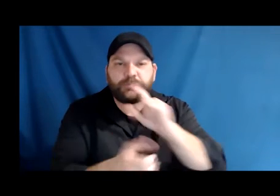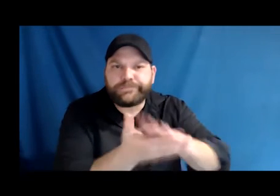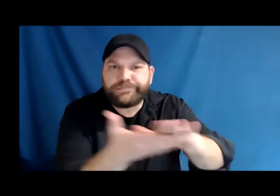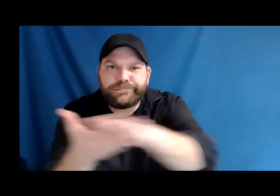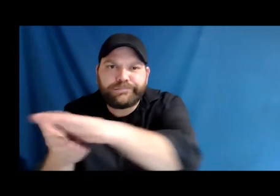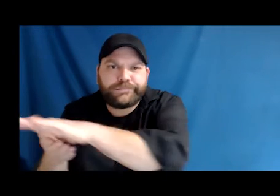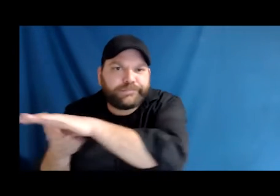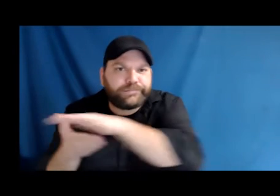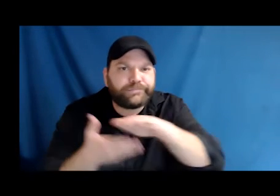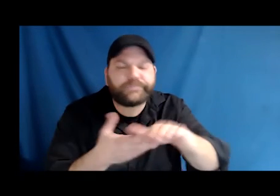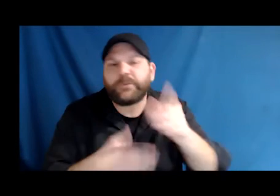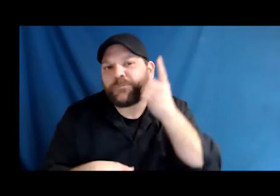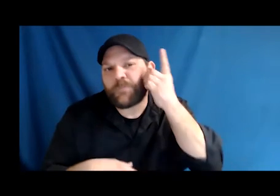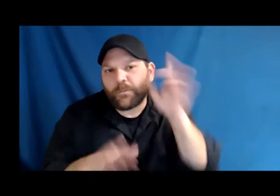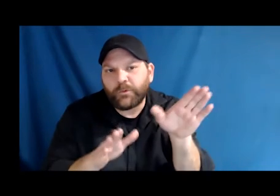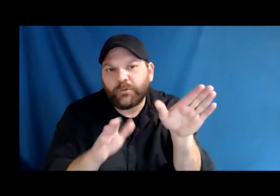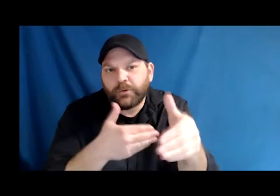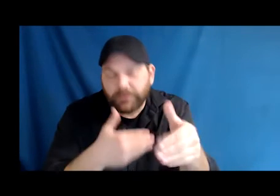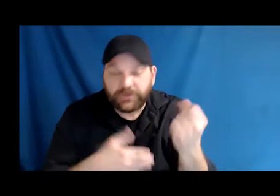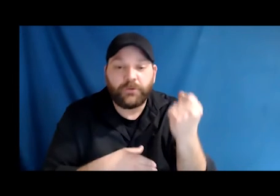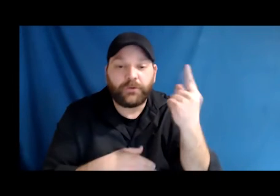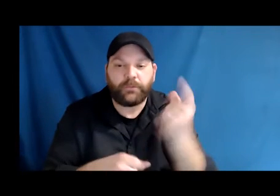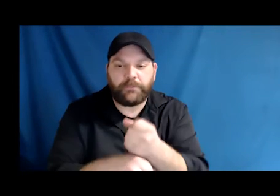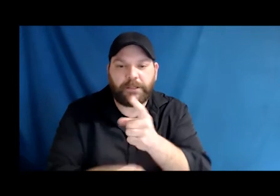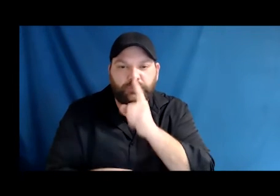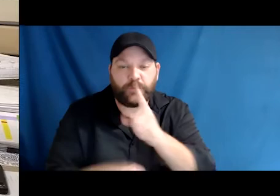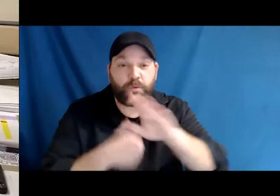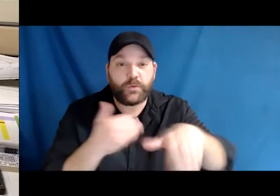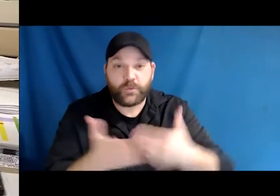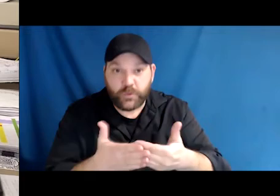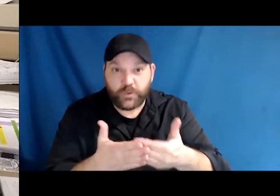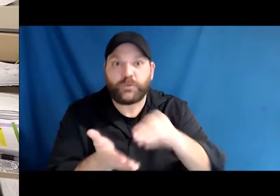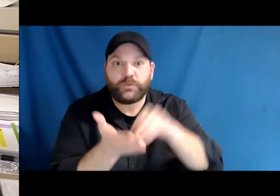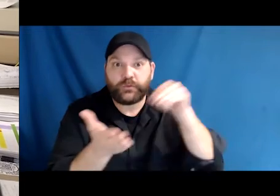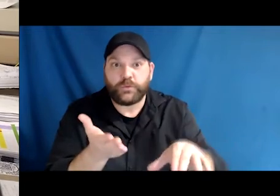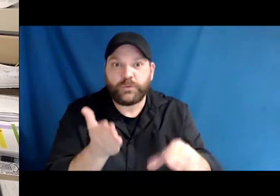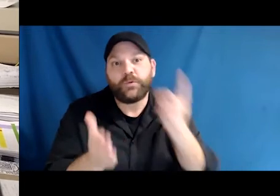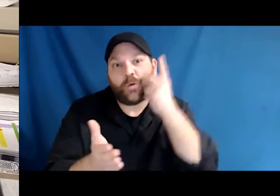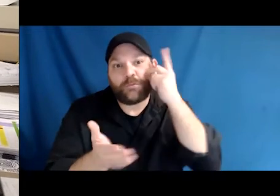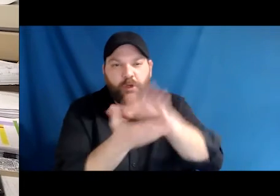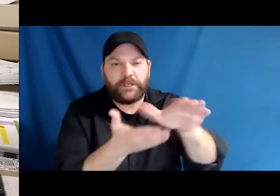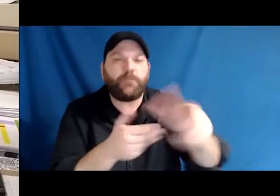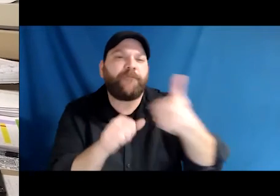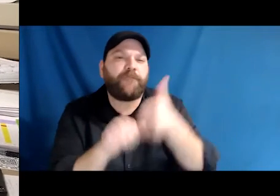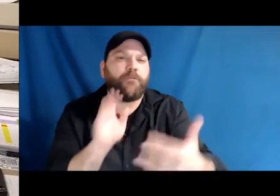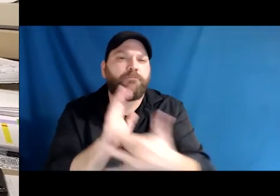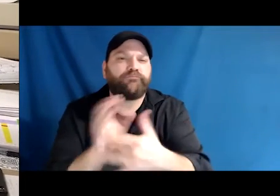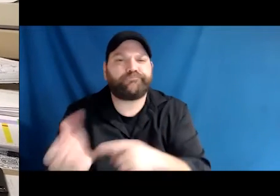quality assurance in each of the student dorms. Hello, my name is Larry Hicks, Assistant Director of Mechanical,